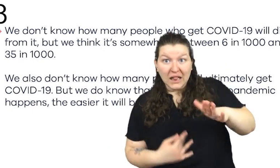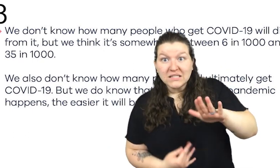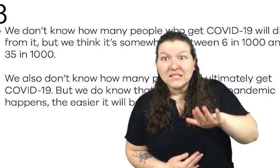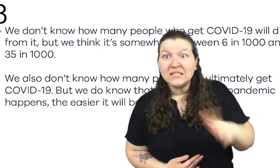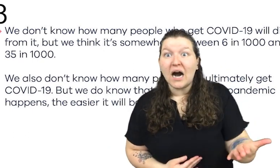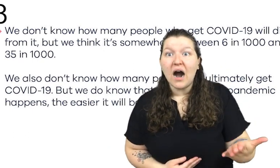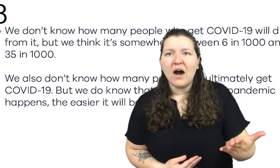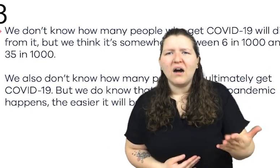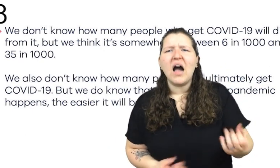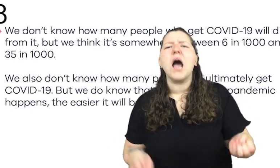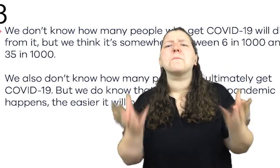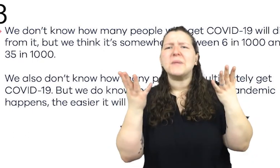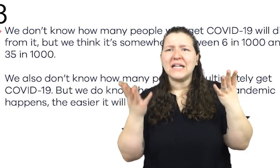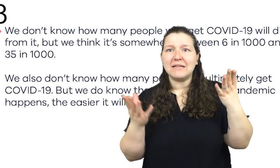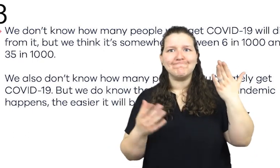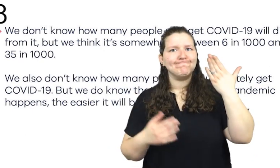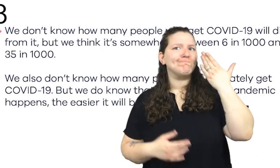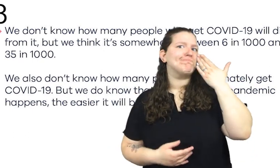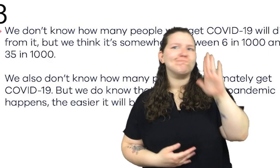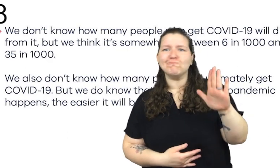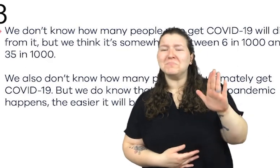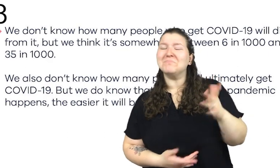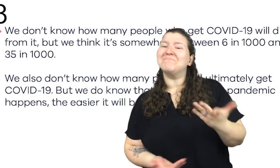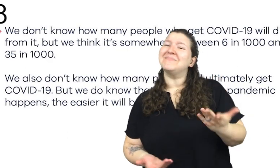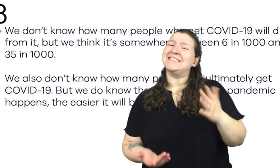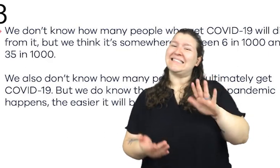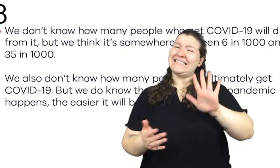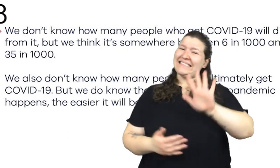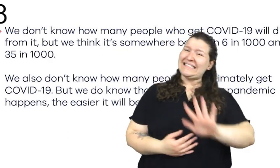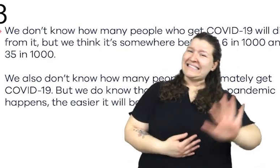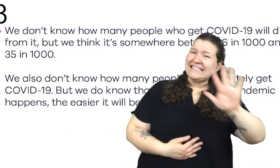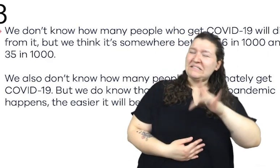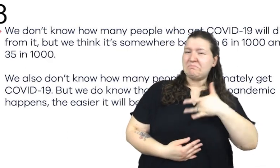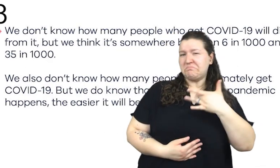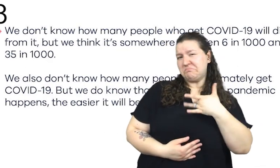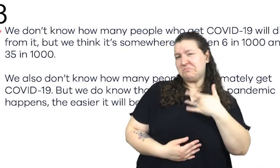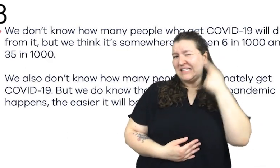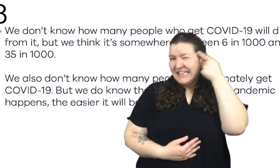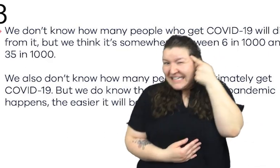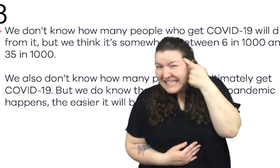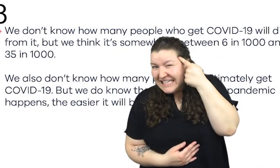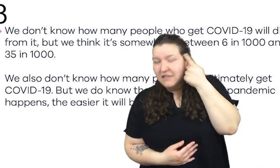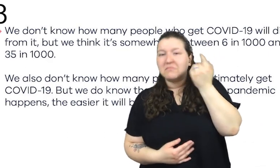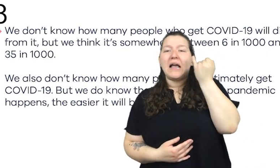We don't know how many people who get COVID-19 will die from it,